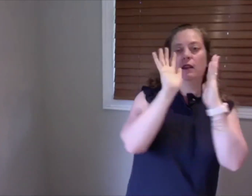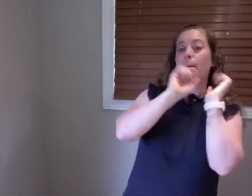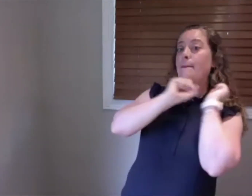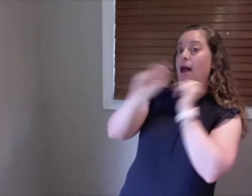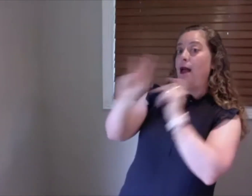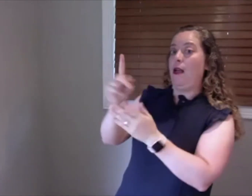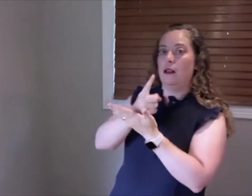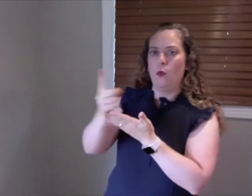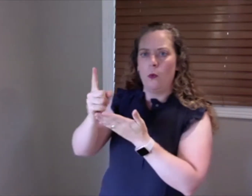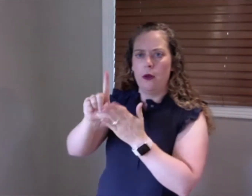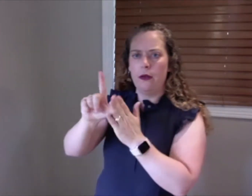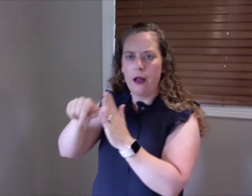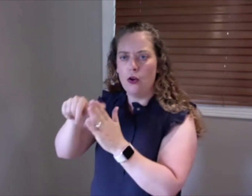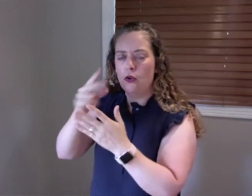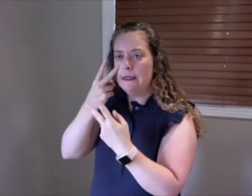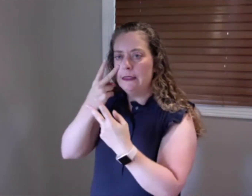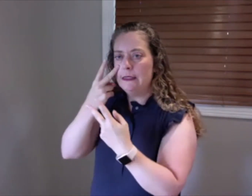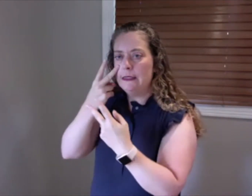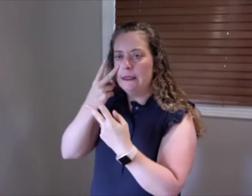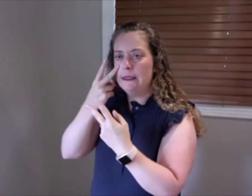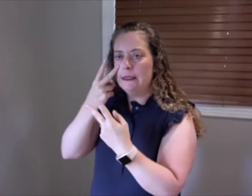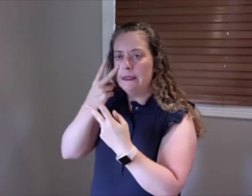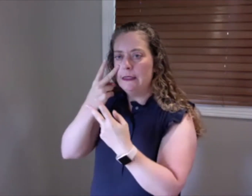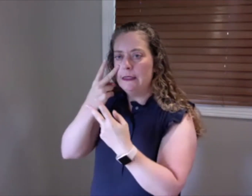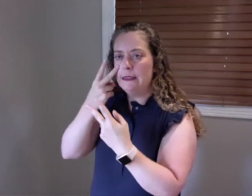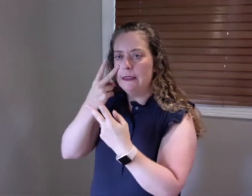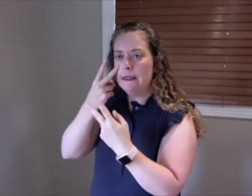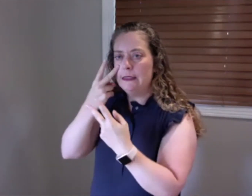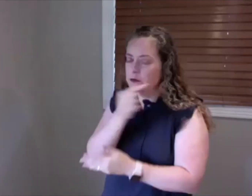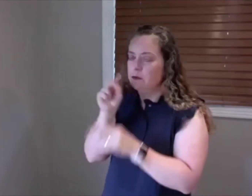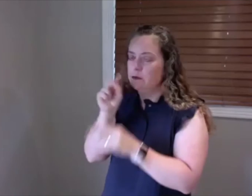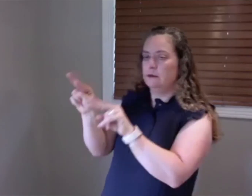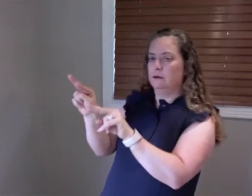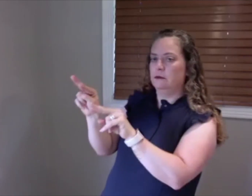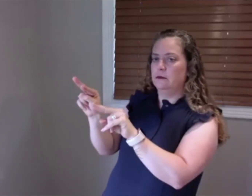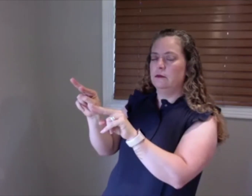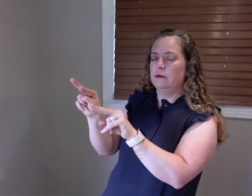and I would come back maybe a week later and I would see it with fresh eyes